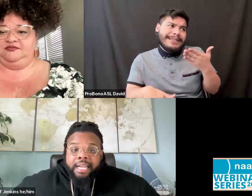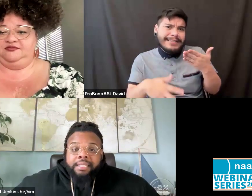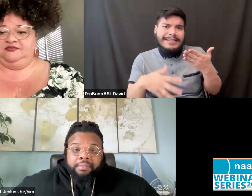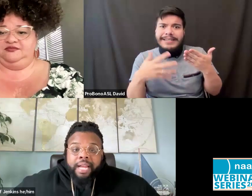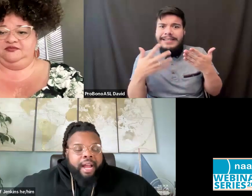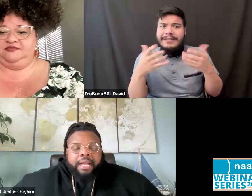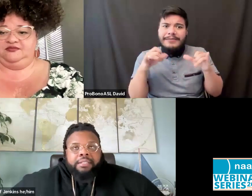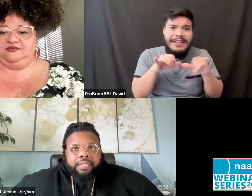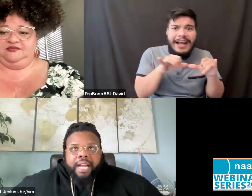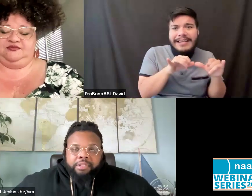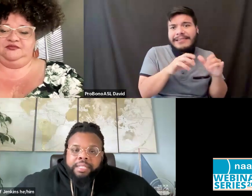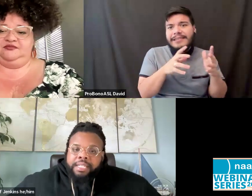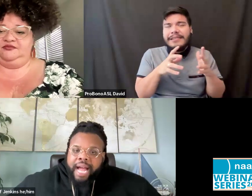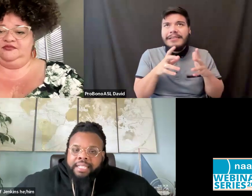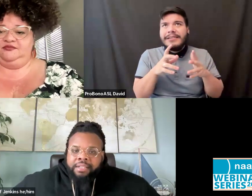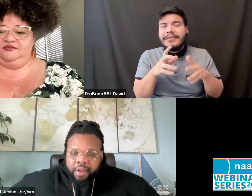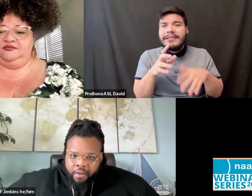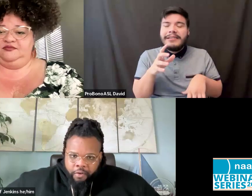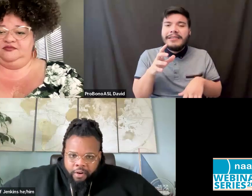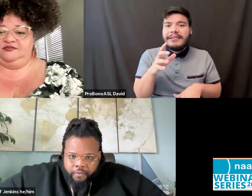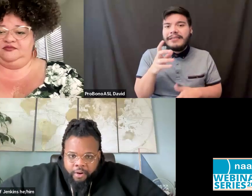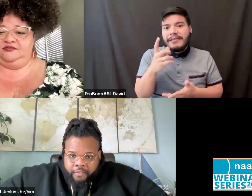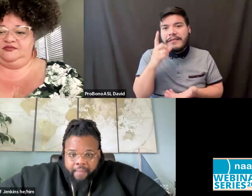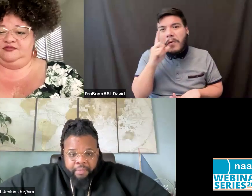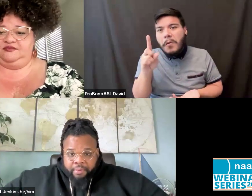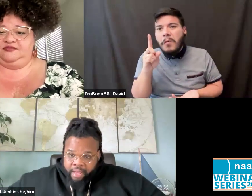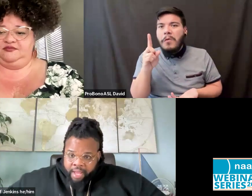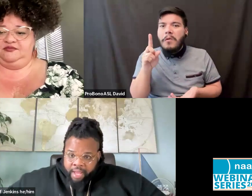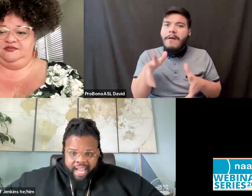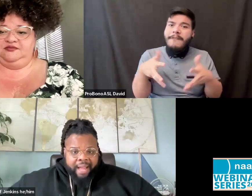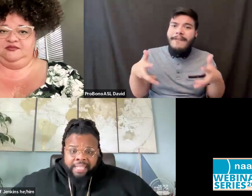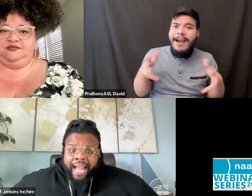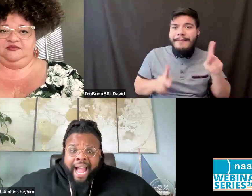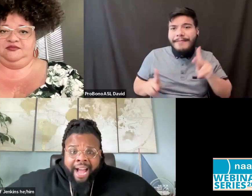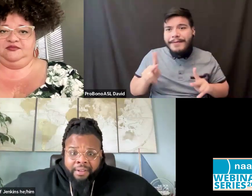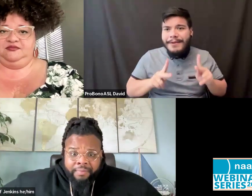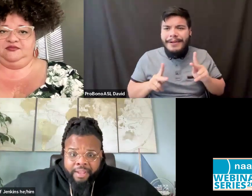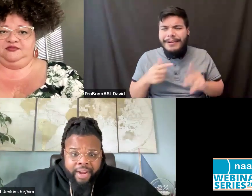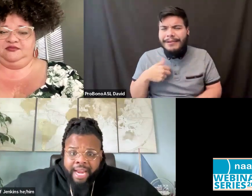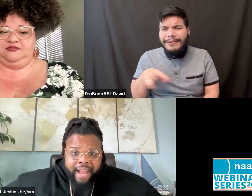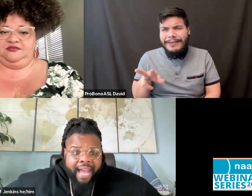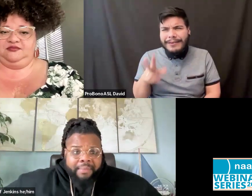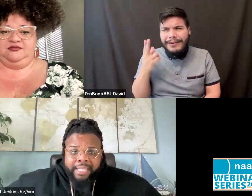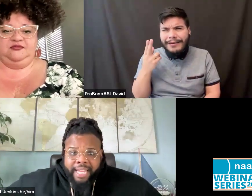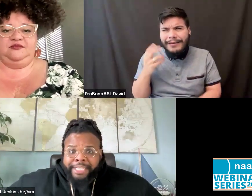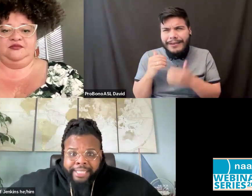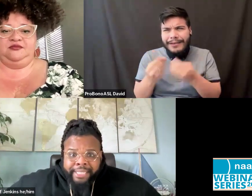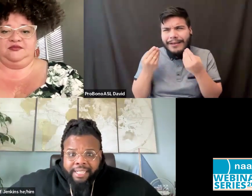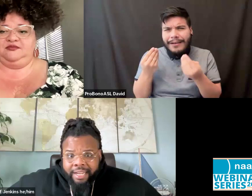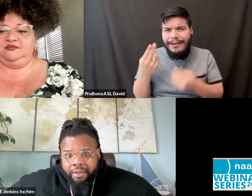Customers are not custom sizes but just sizes for for fat people. And I was like, how you're not even adding much inches, you know.